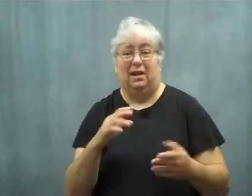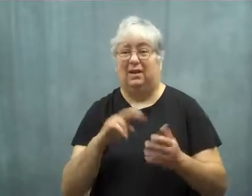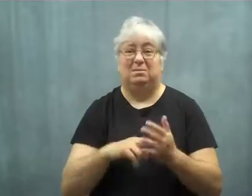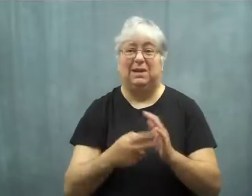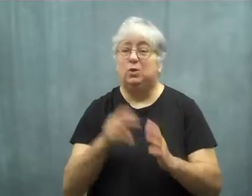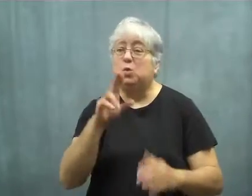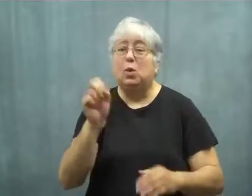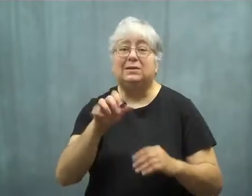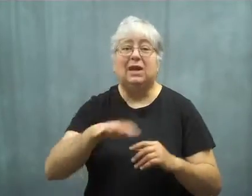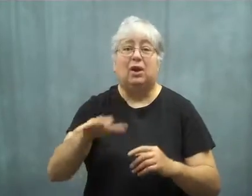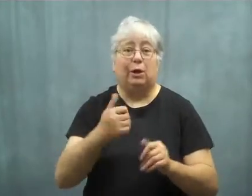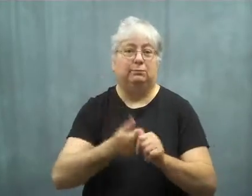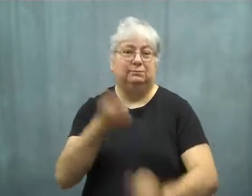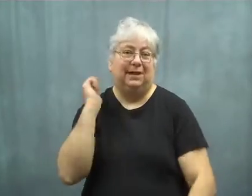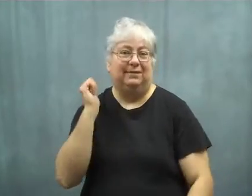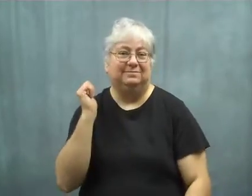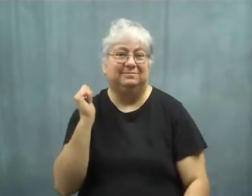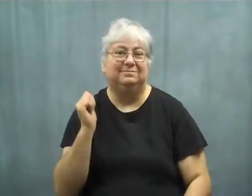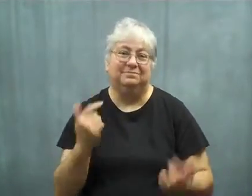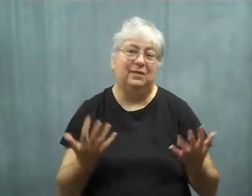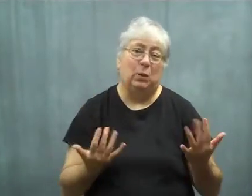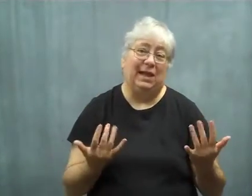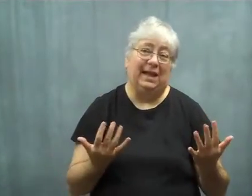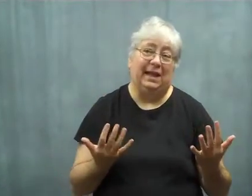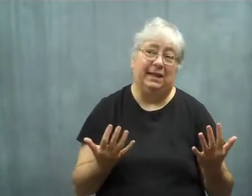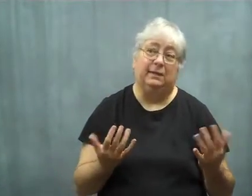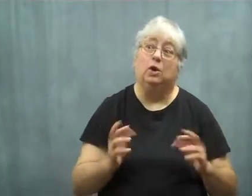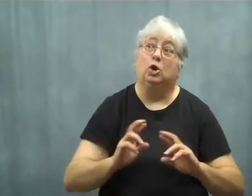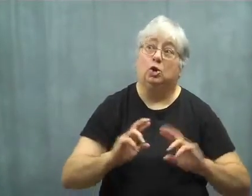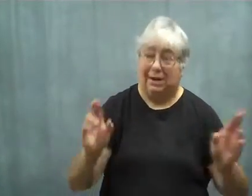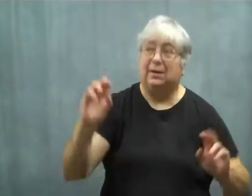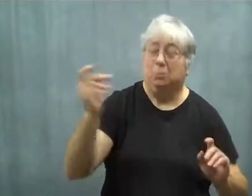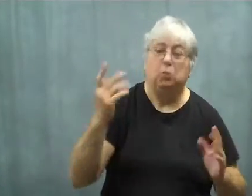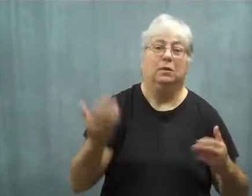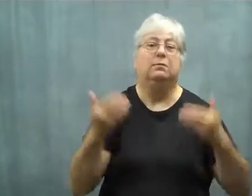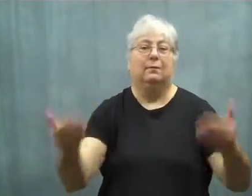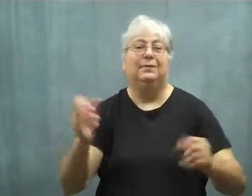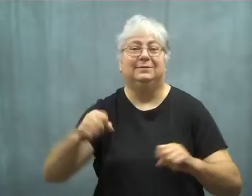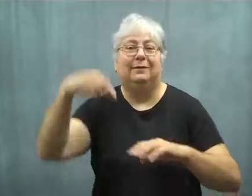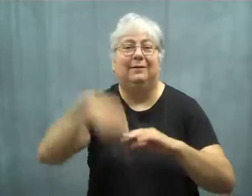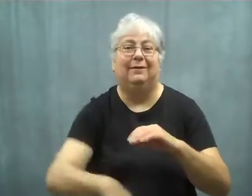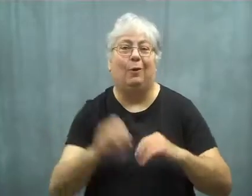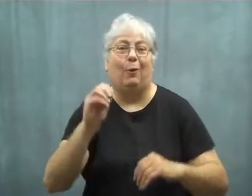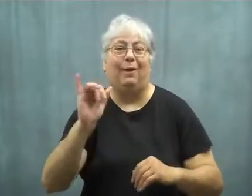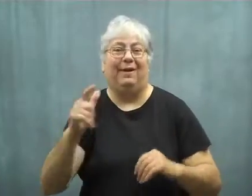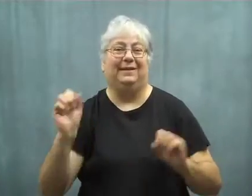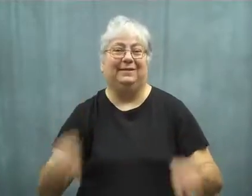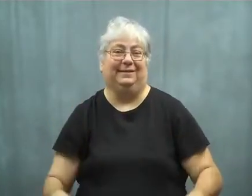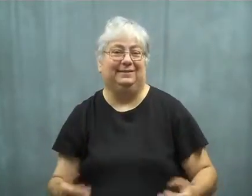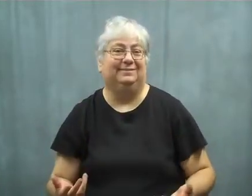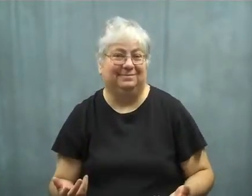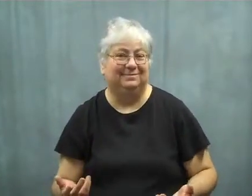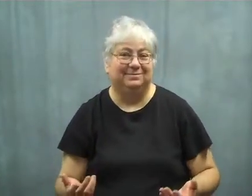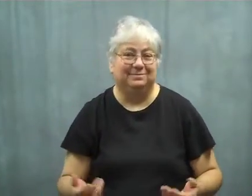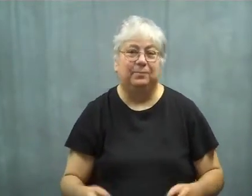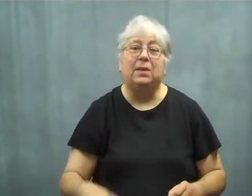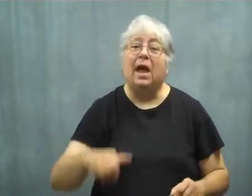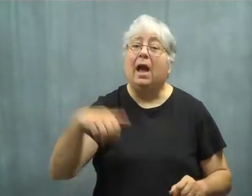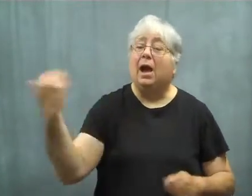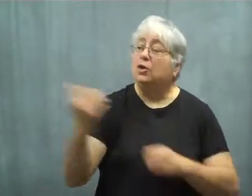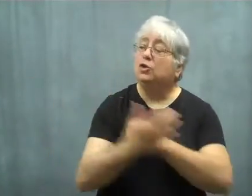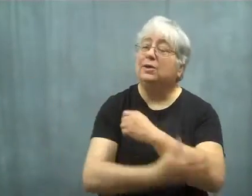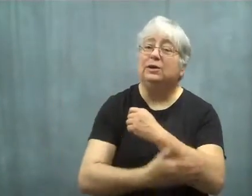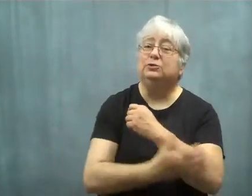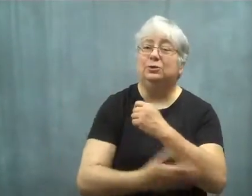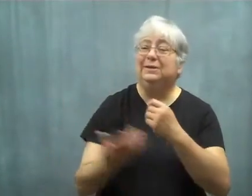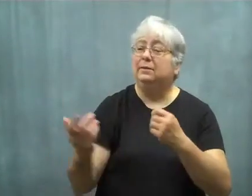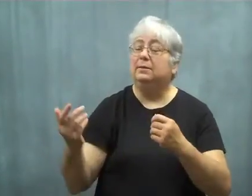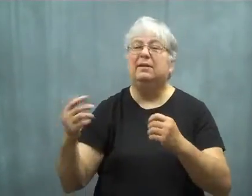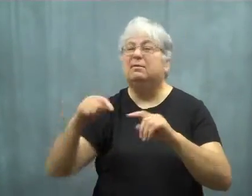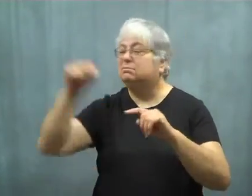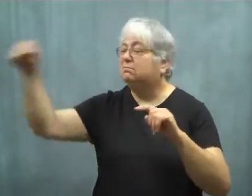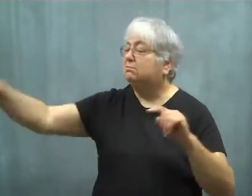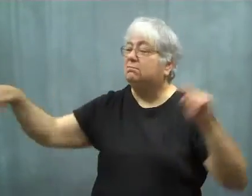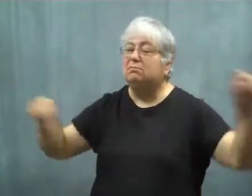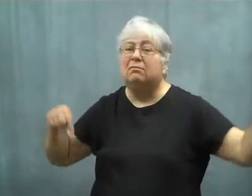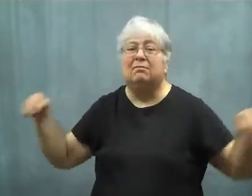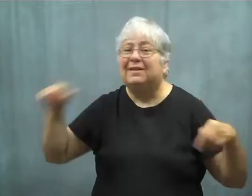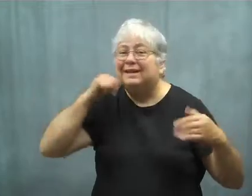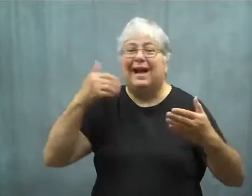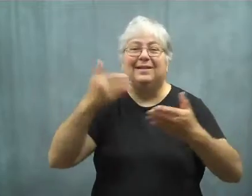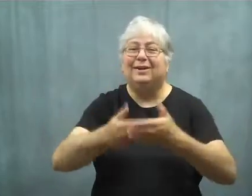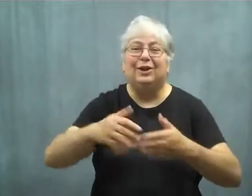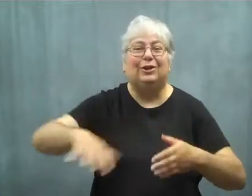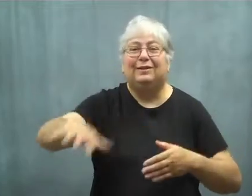So the U.S. area is being held back as far as exploring for oil.